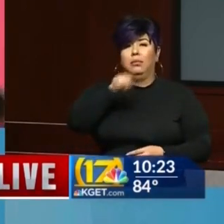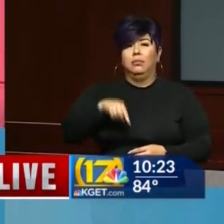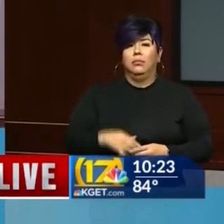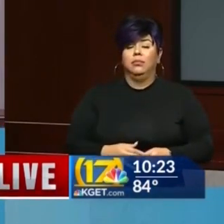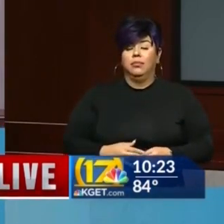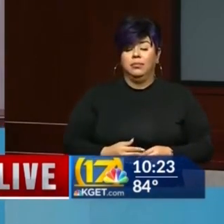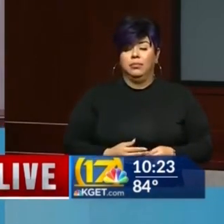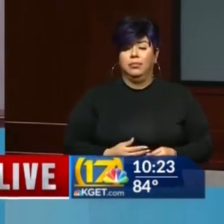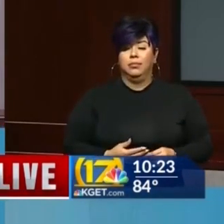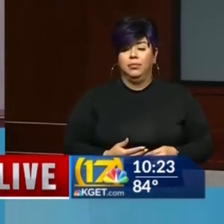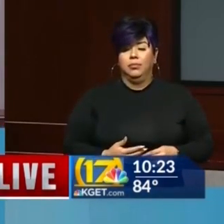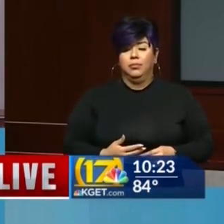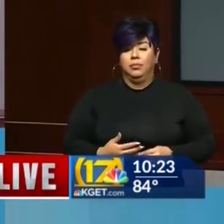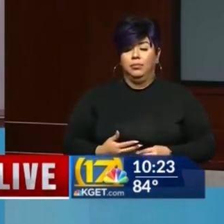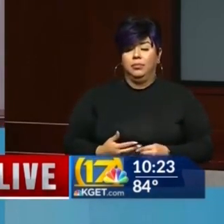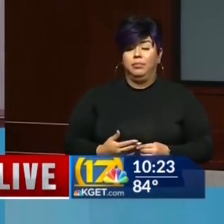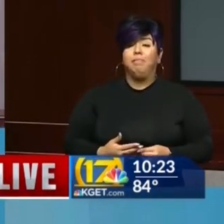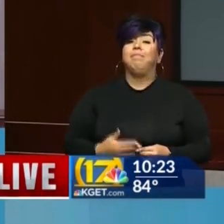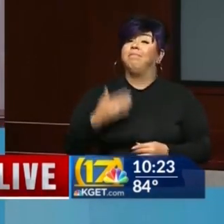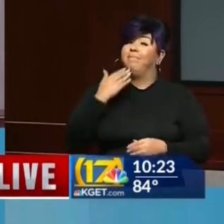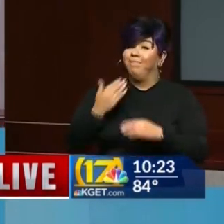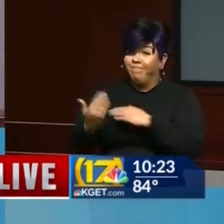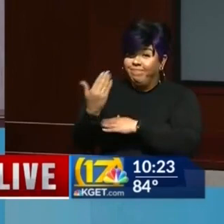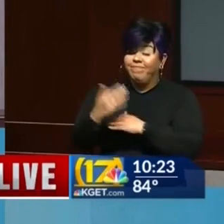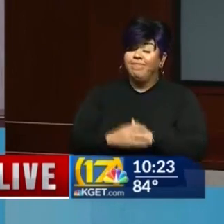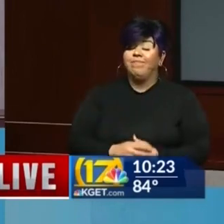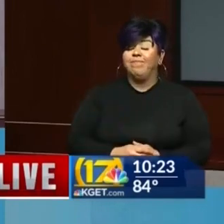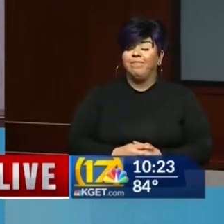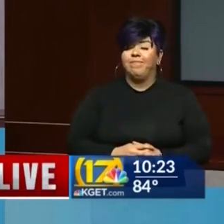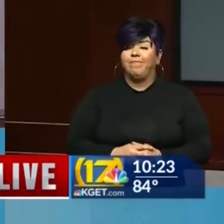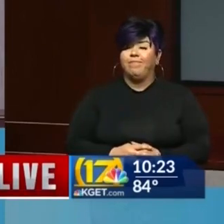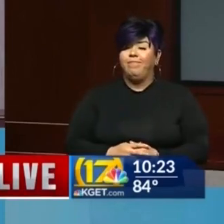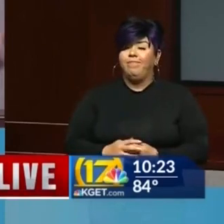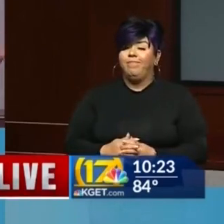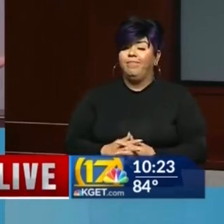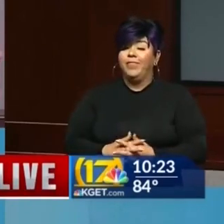TO THE FLU SEASON? YES, EXACTLY.